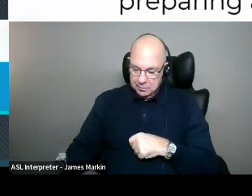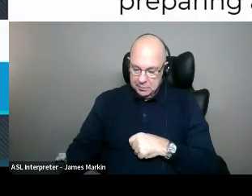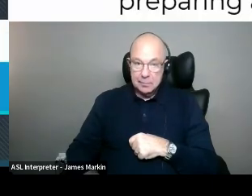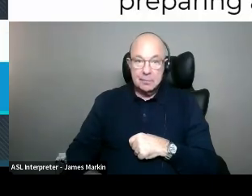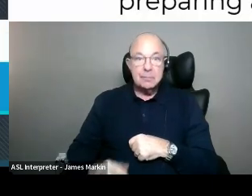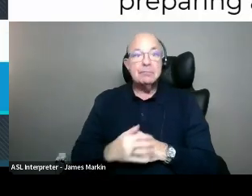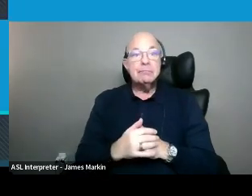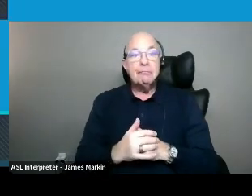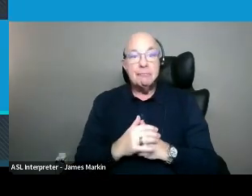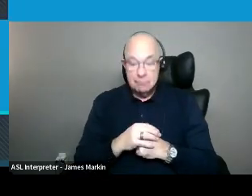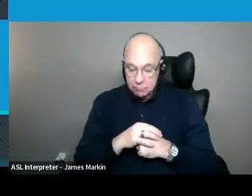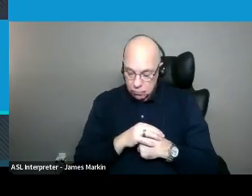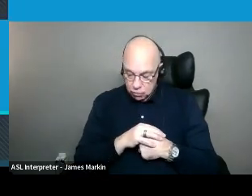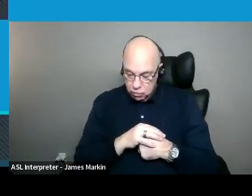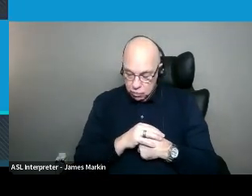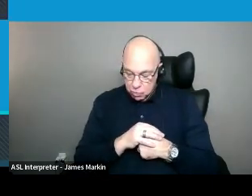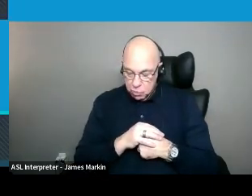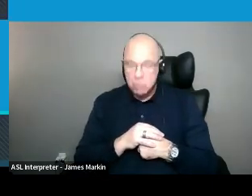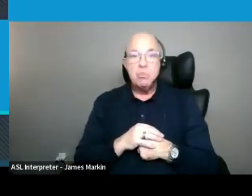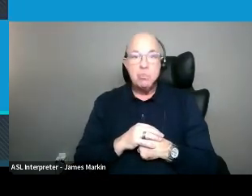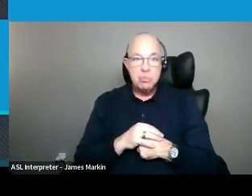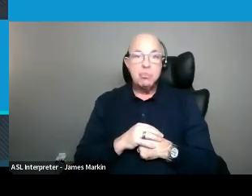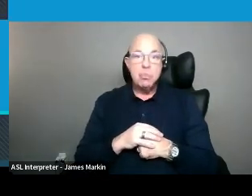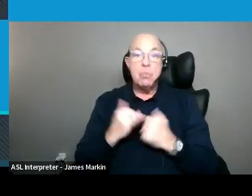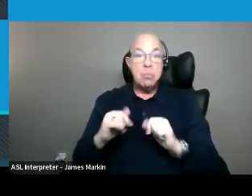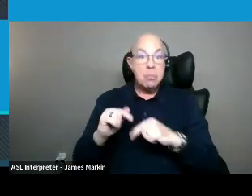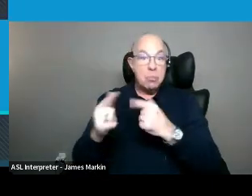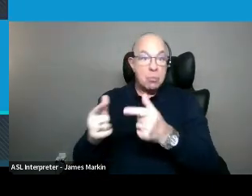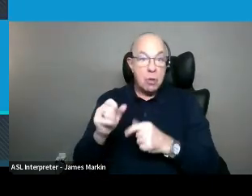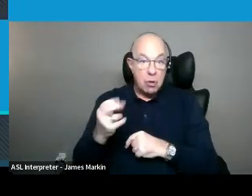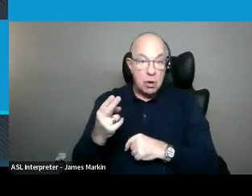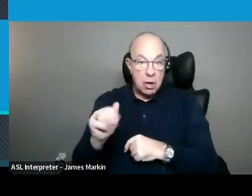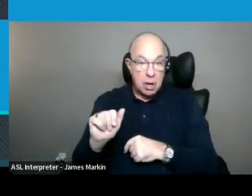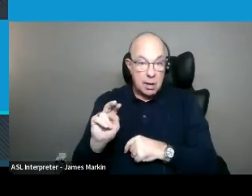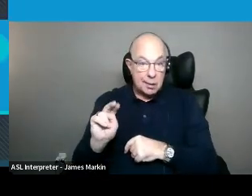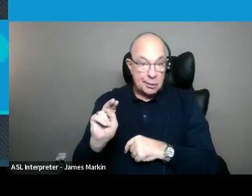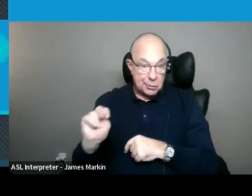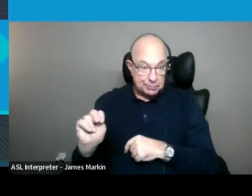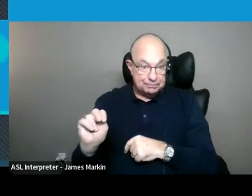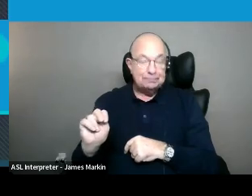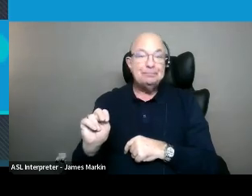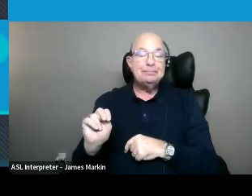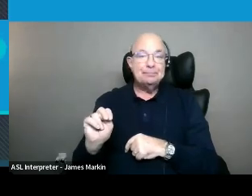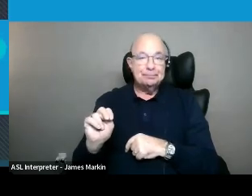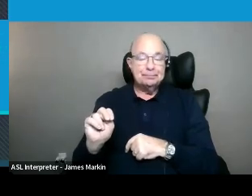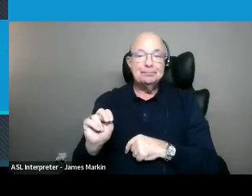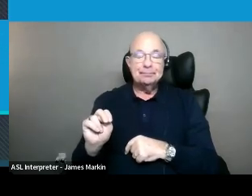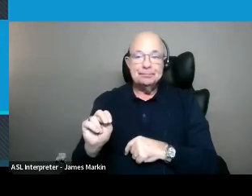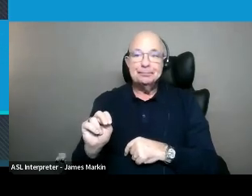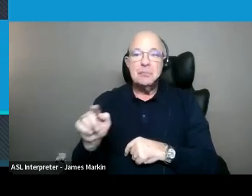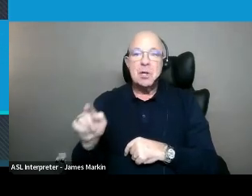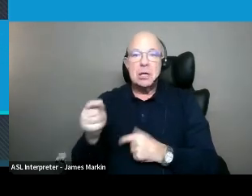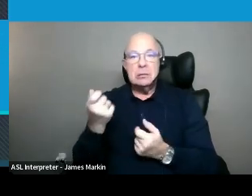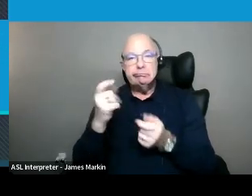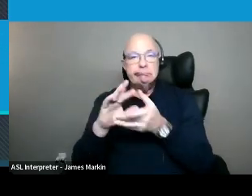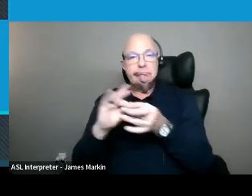Melissa Wong (she/her), SPT: Sorry. There we go. I'm gonna turn it over to Shannon, who's going to… Share a little activity.